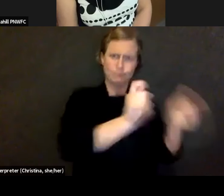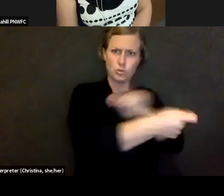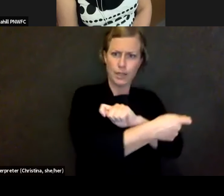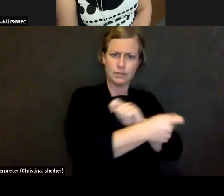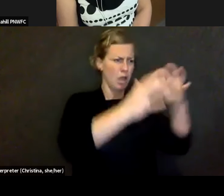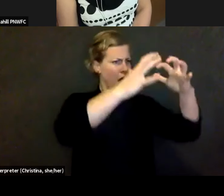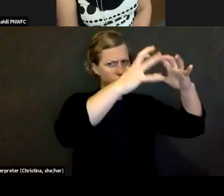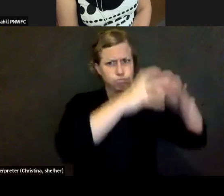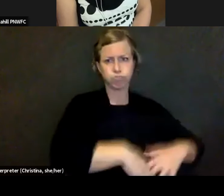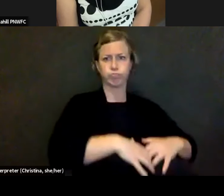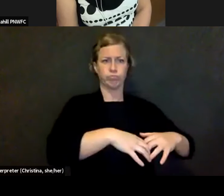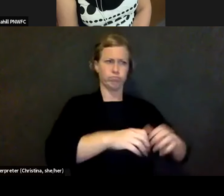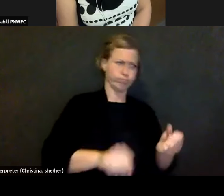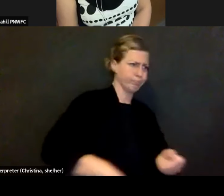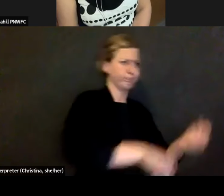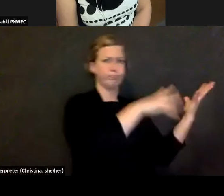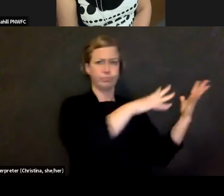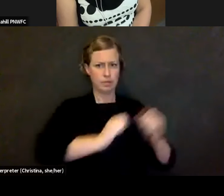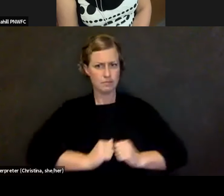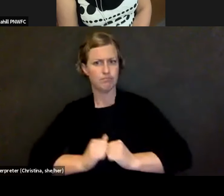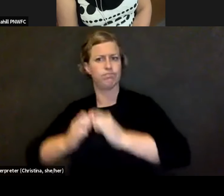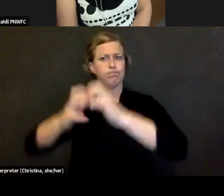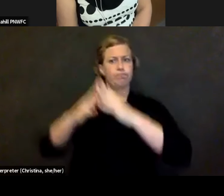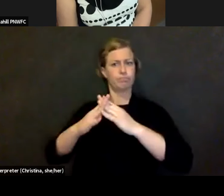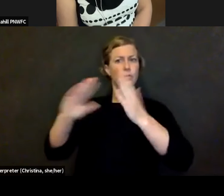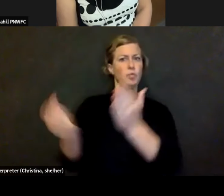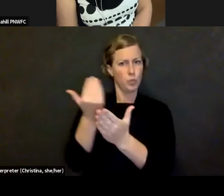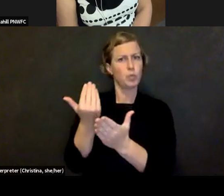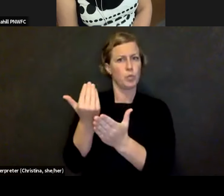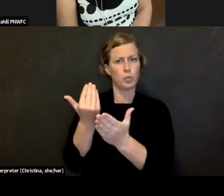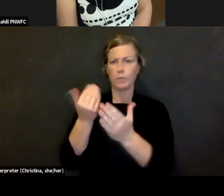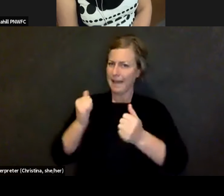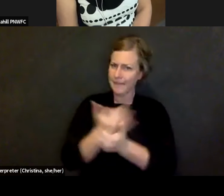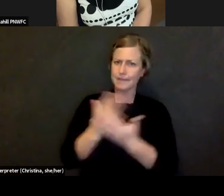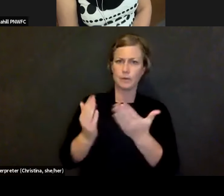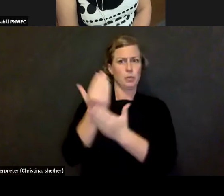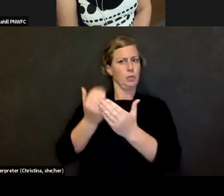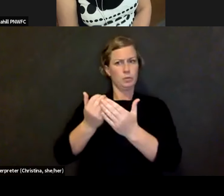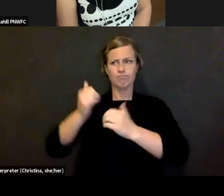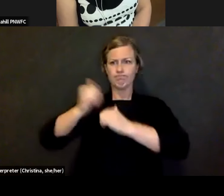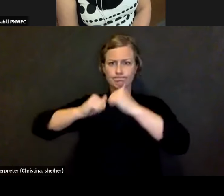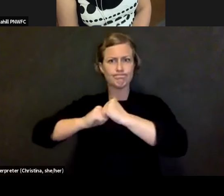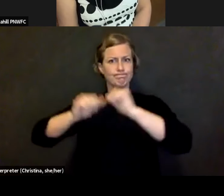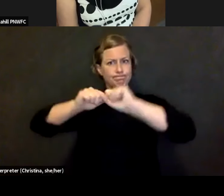for all of these communities. It's time to actually break it down at the foundation, just dig it